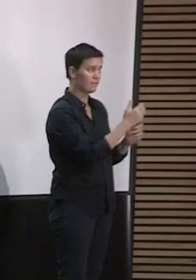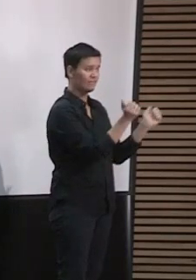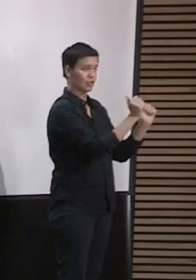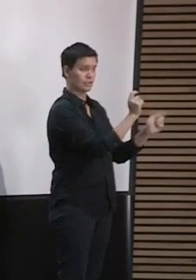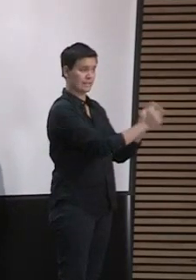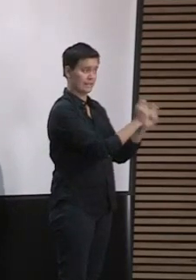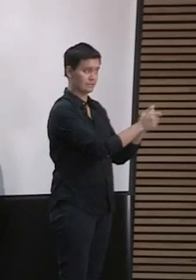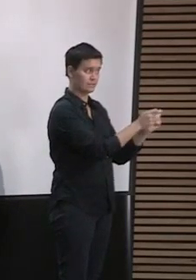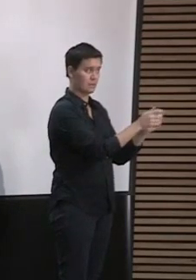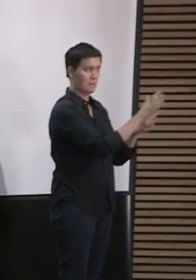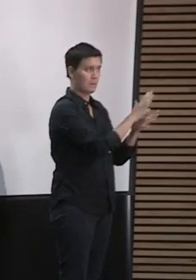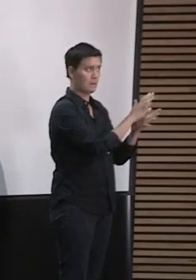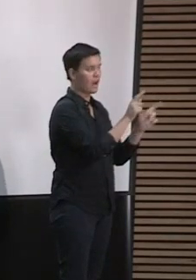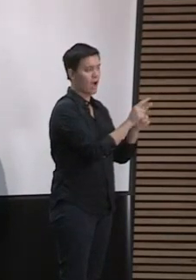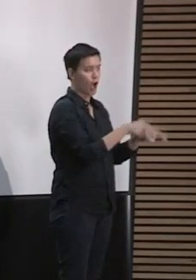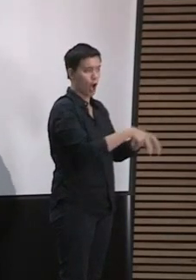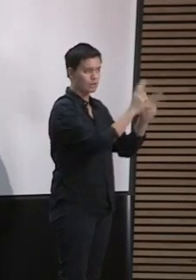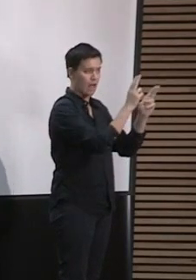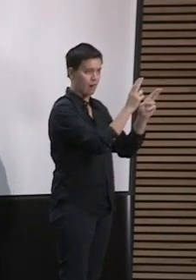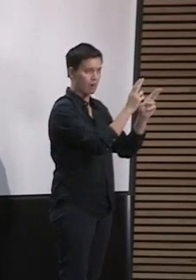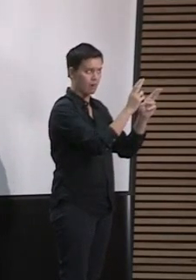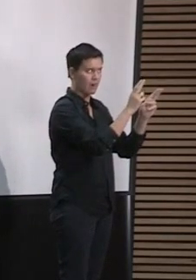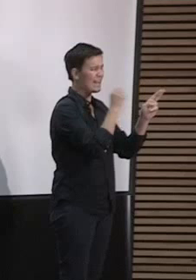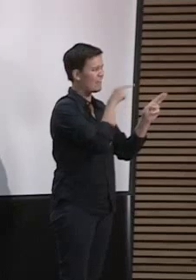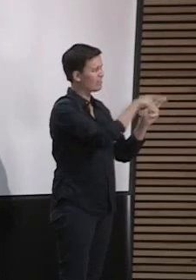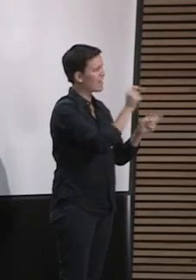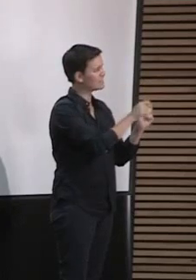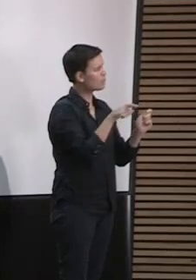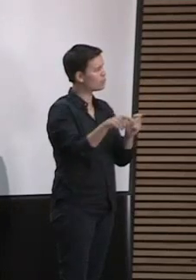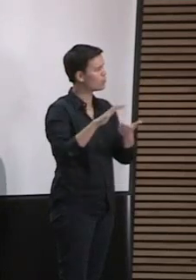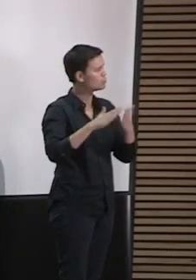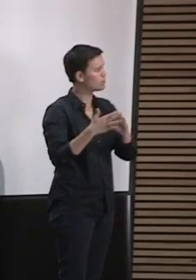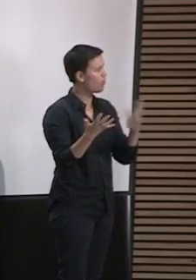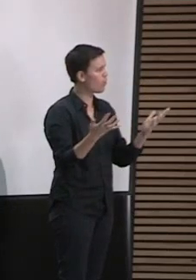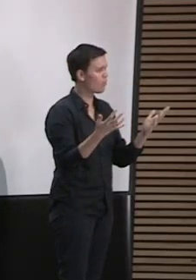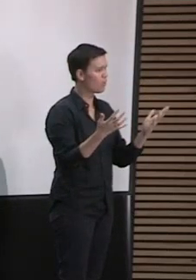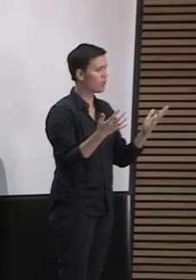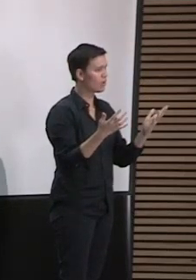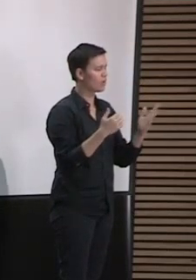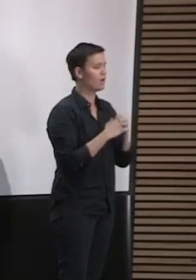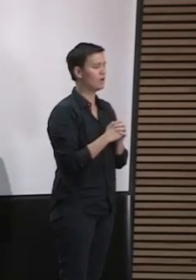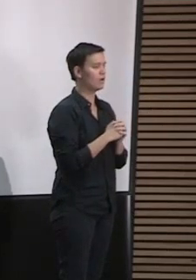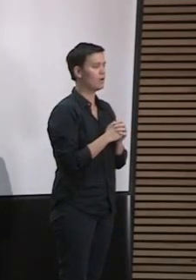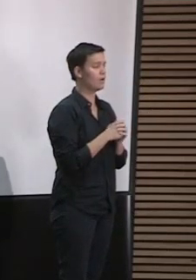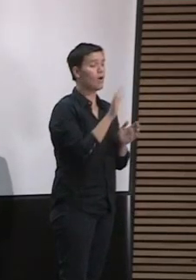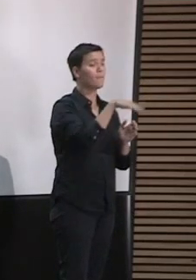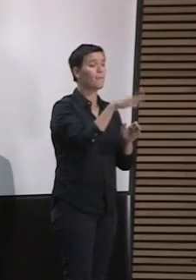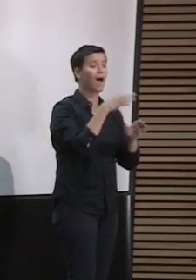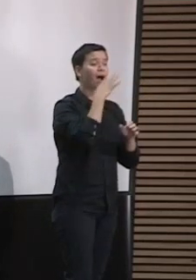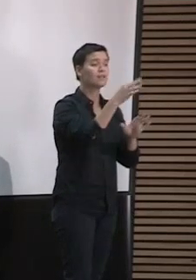and go back to the facility and say I've had a test and then they say there? Not